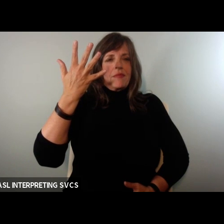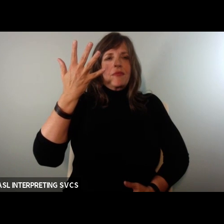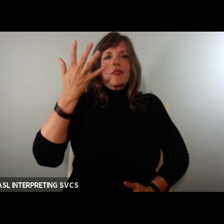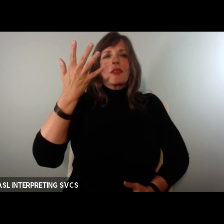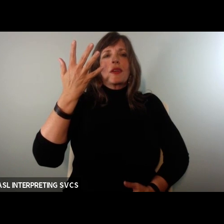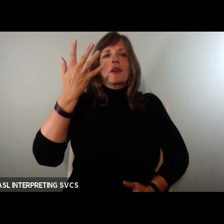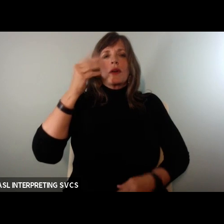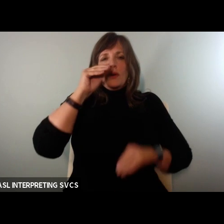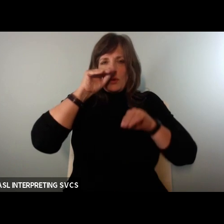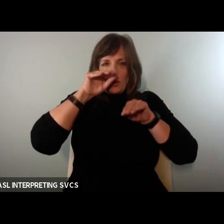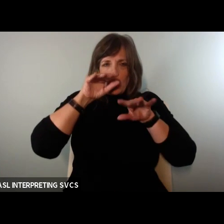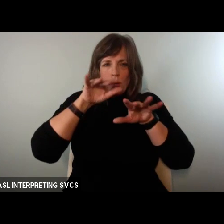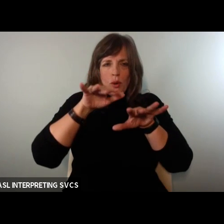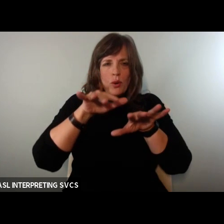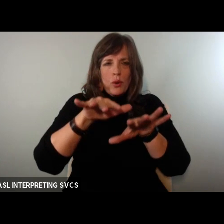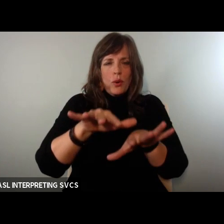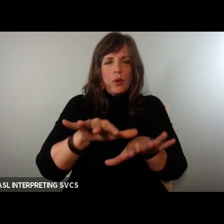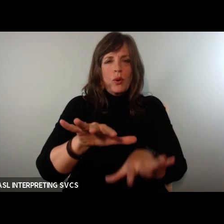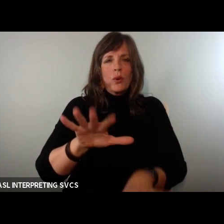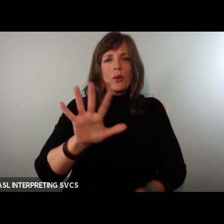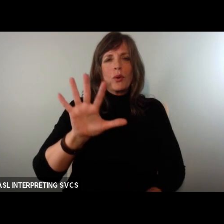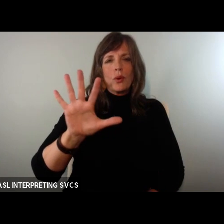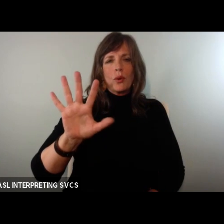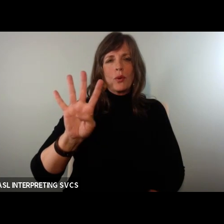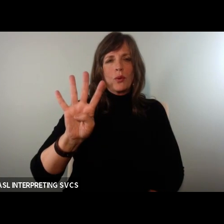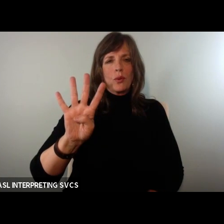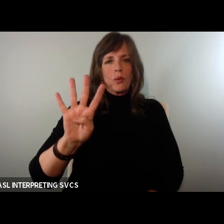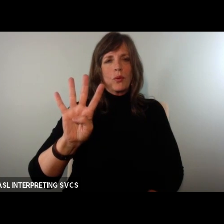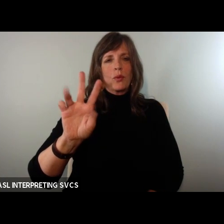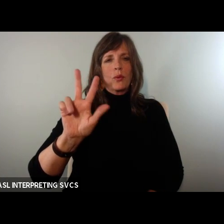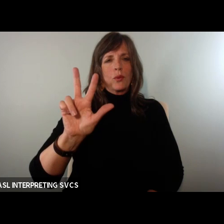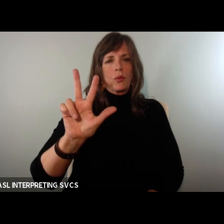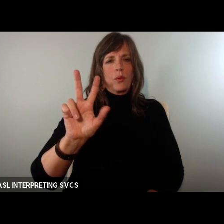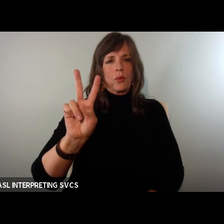Release, five, four, three, two, one.